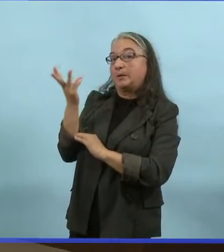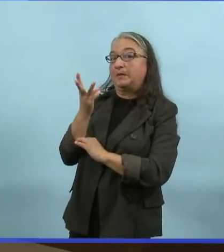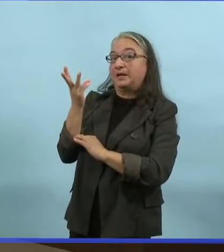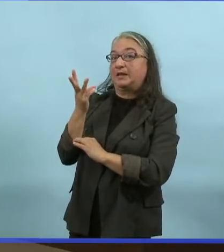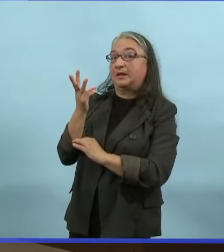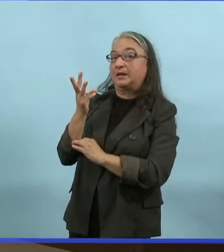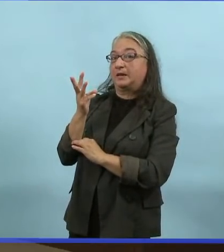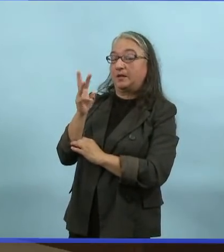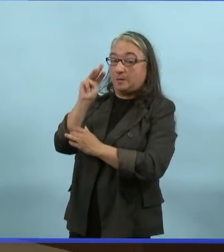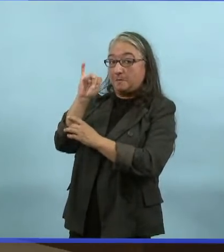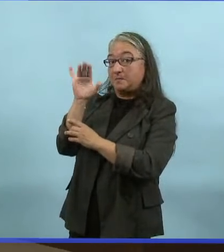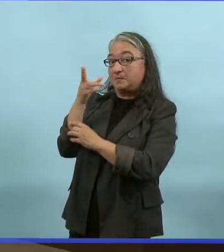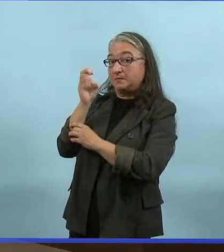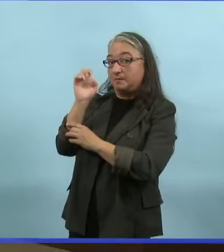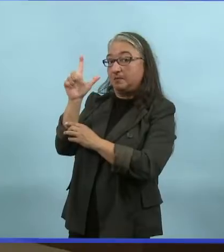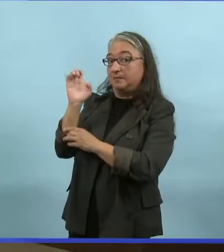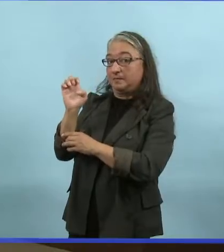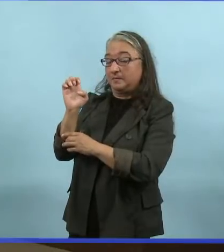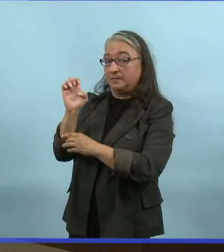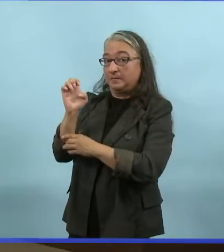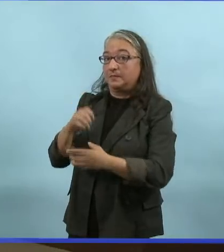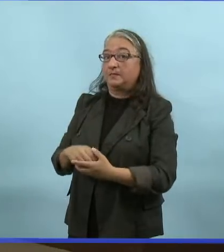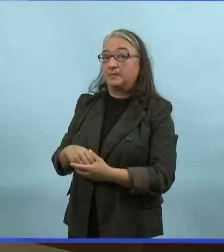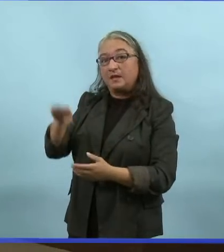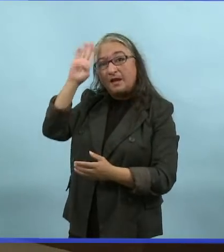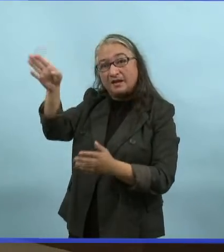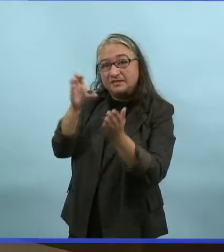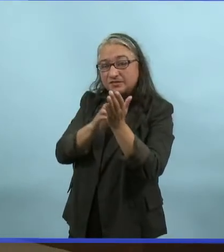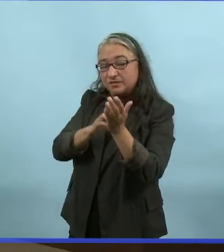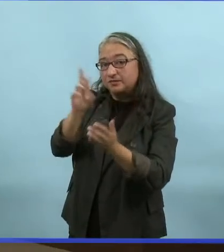hi Dr. Roussin we keep hearing you know we're headed towards a